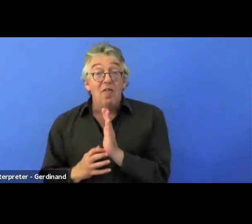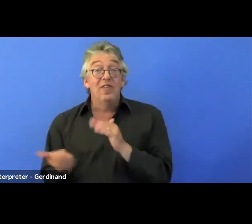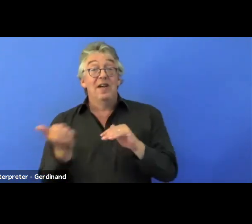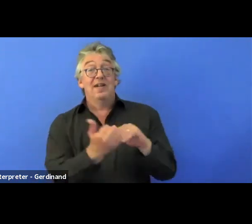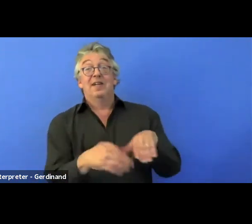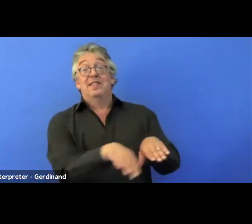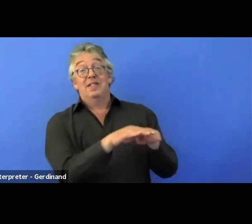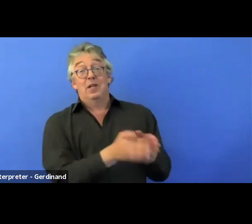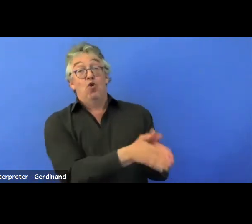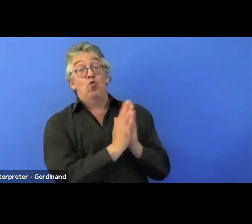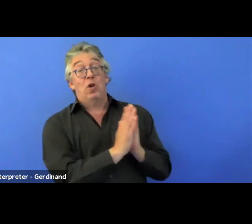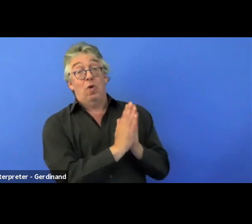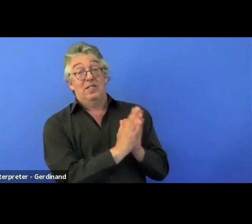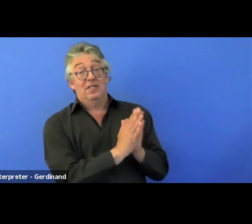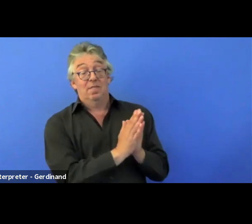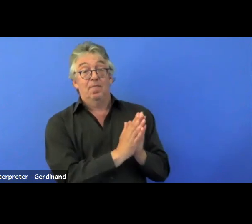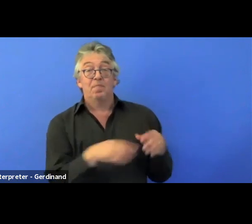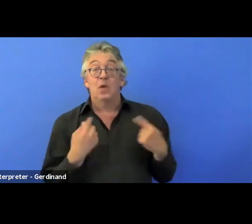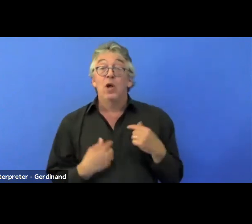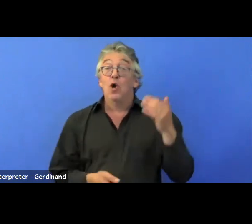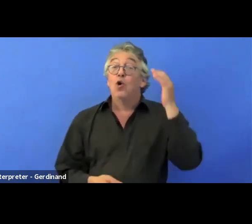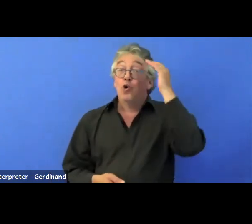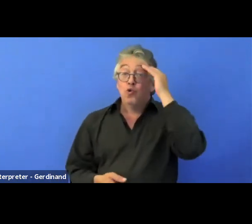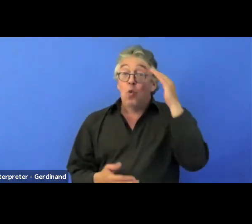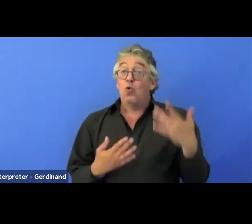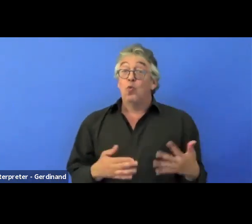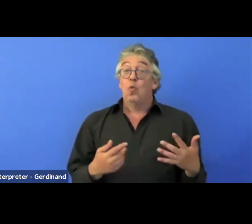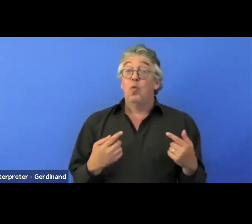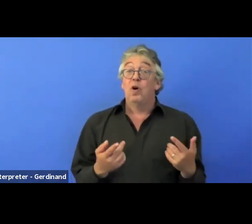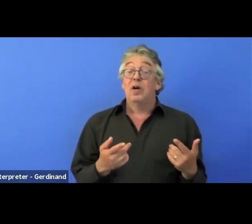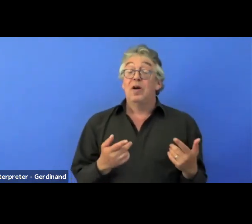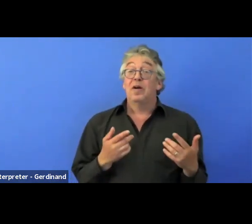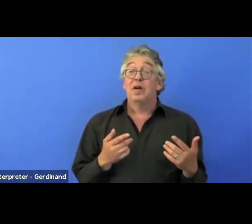We just know there are six standards foreseen by the Commission.